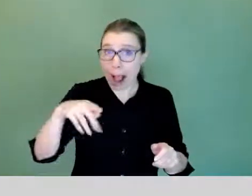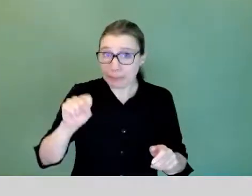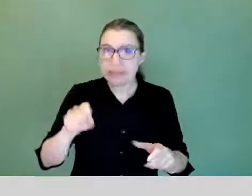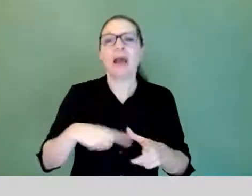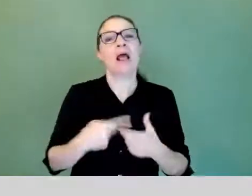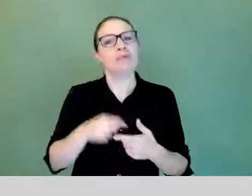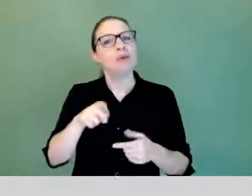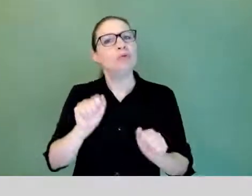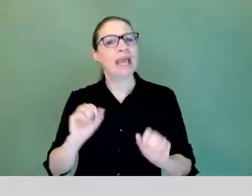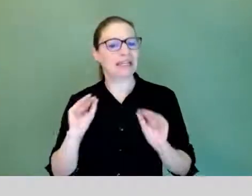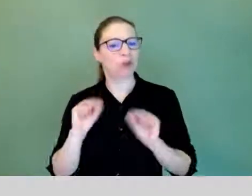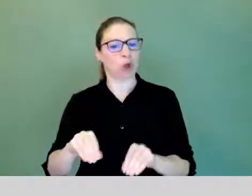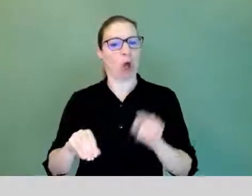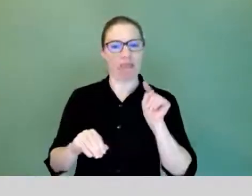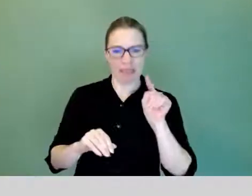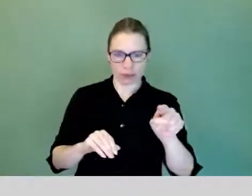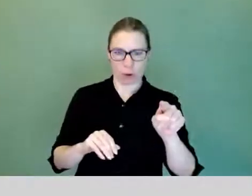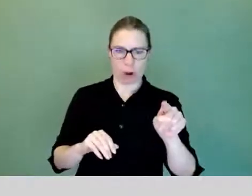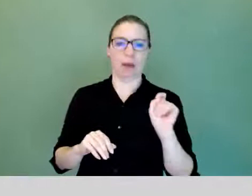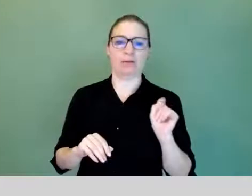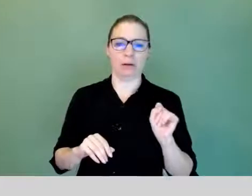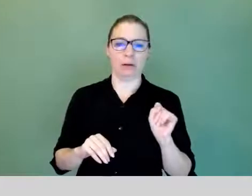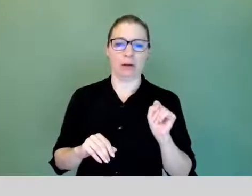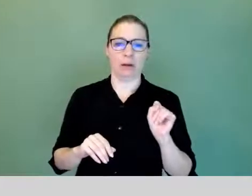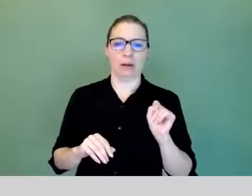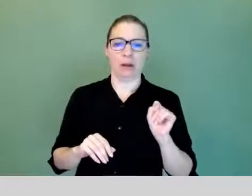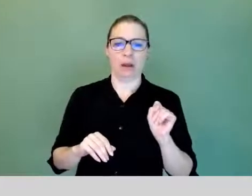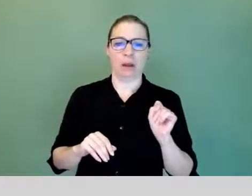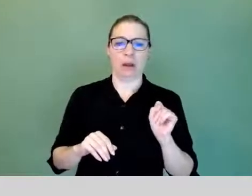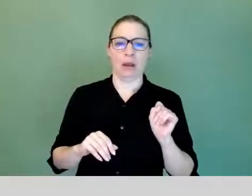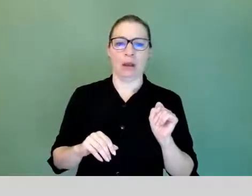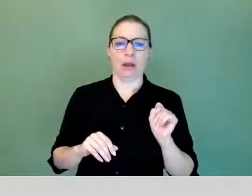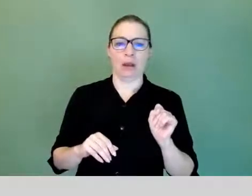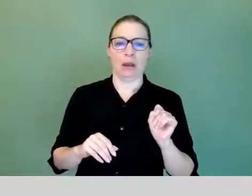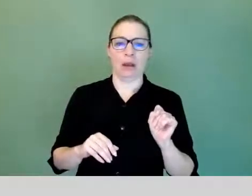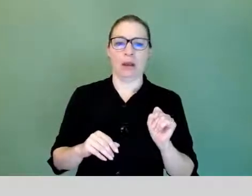then you can install the DjangoGoat application from this repository,